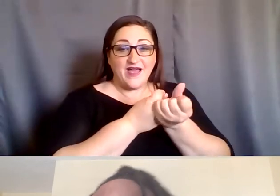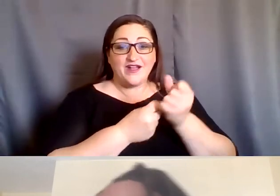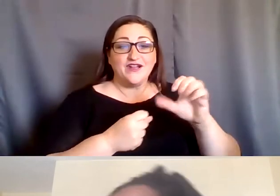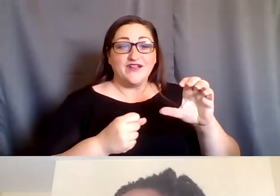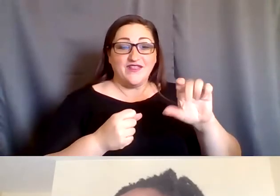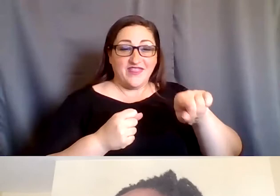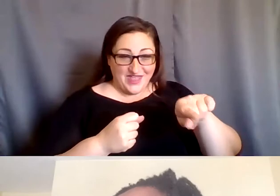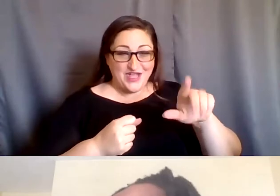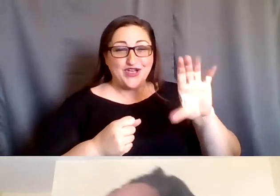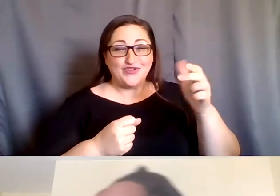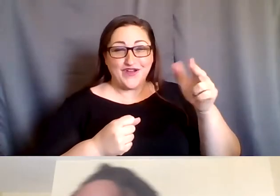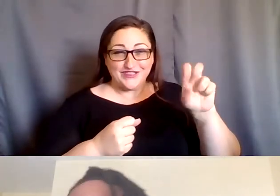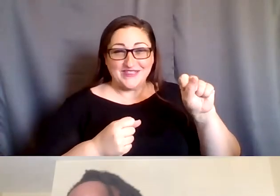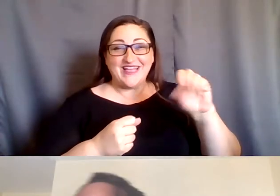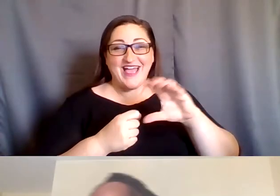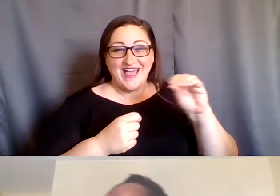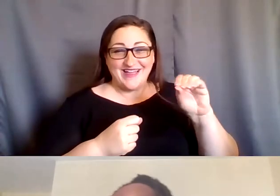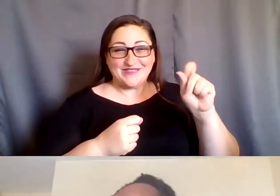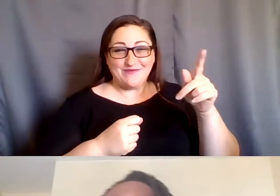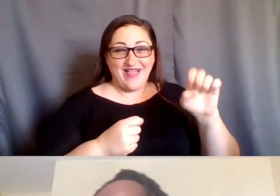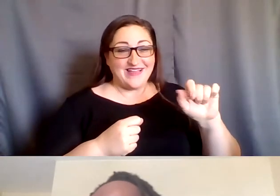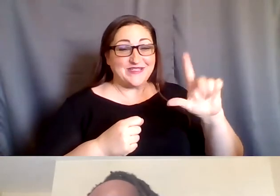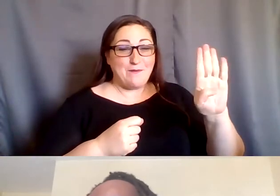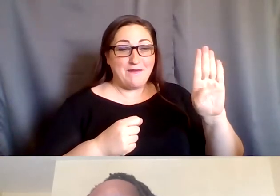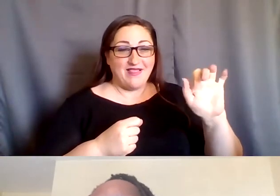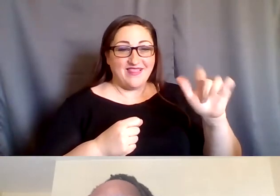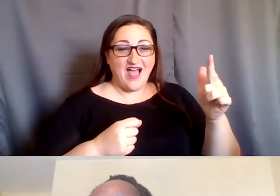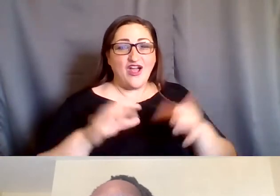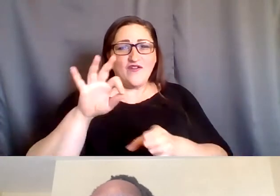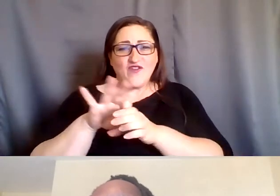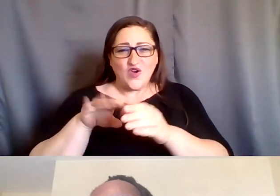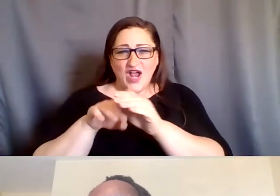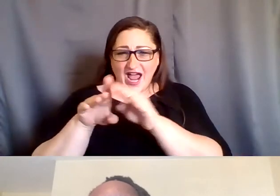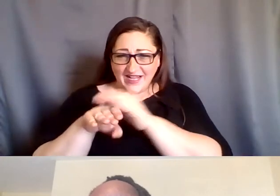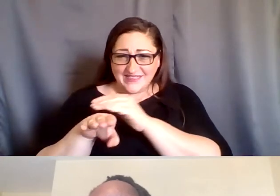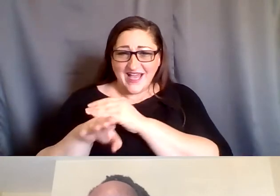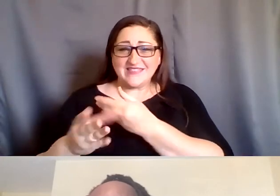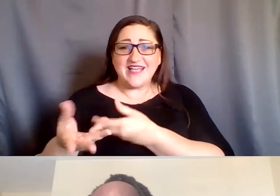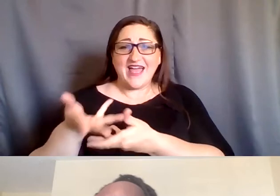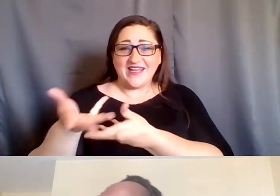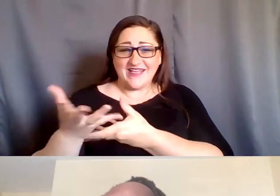But I am also the voter access and engagement manager at an organization called NDRN—